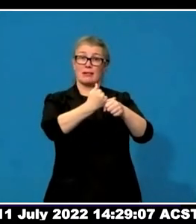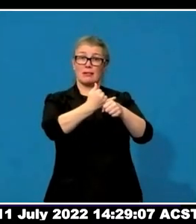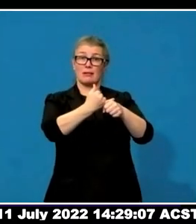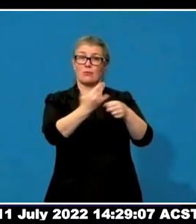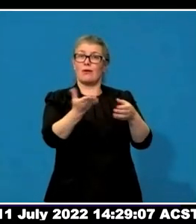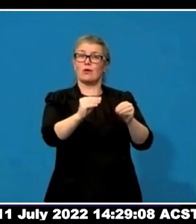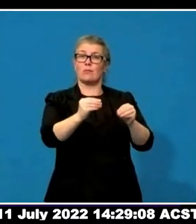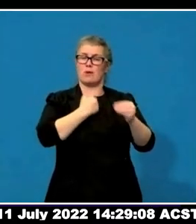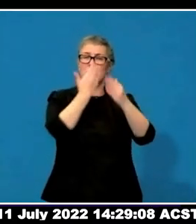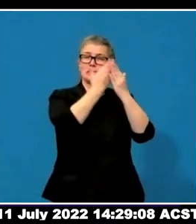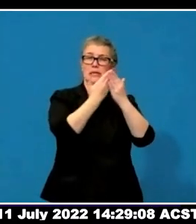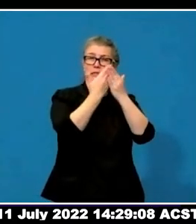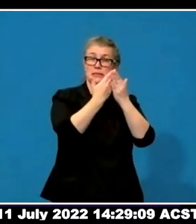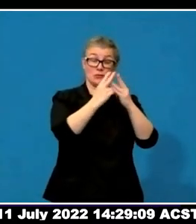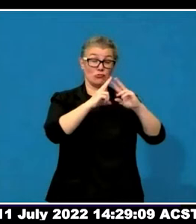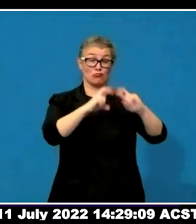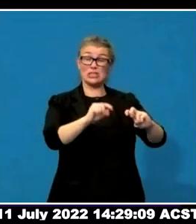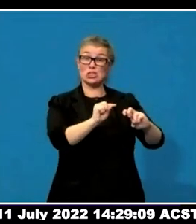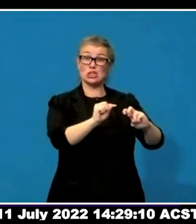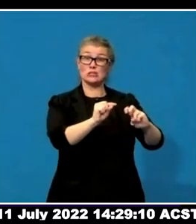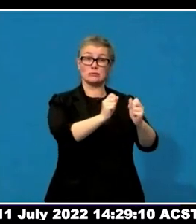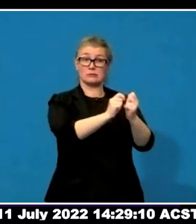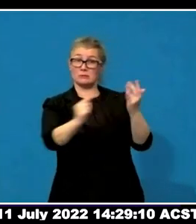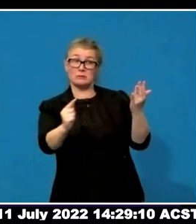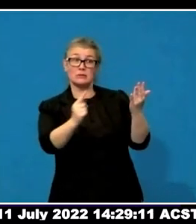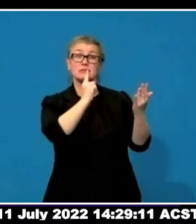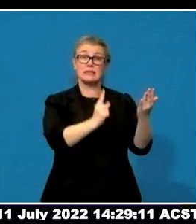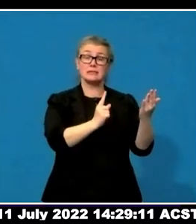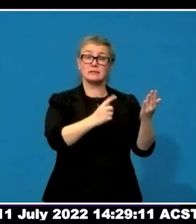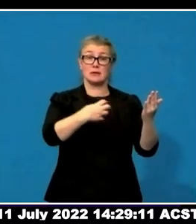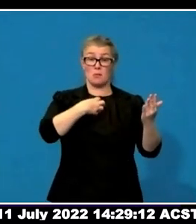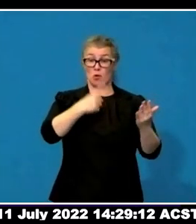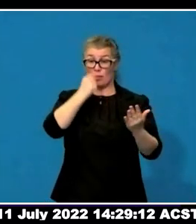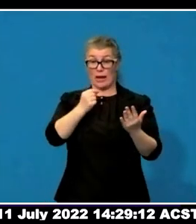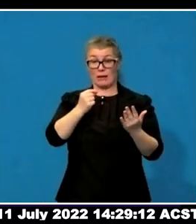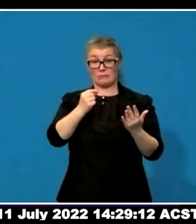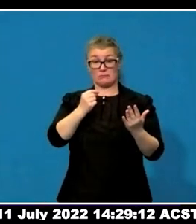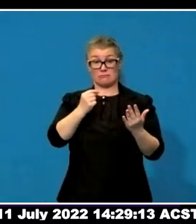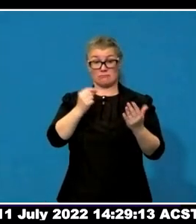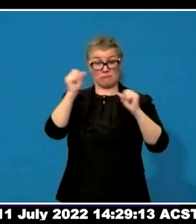The research tells us that the more it is that we can use our bodies, the more we will